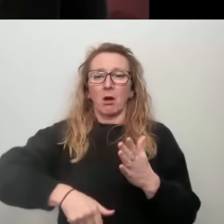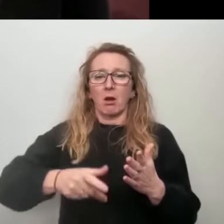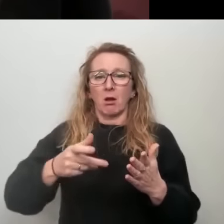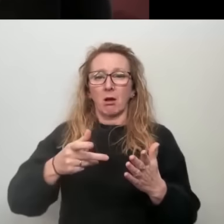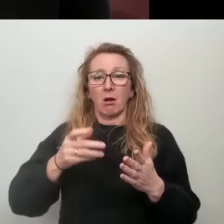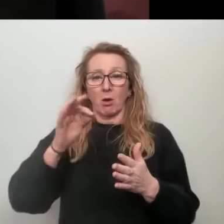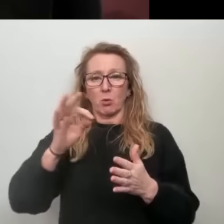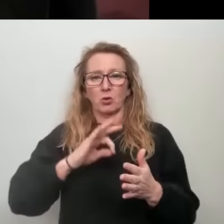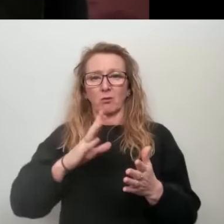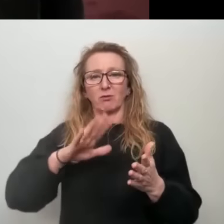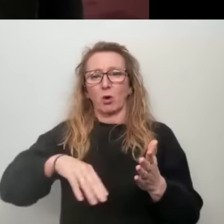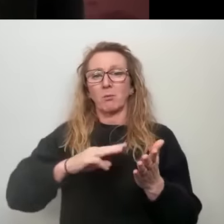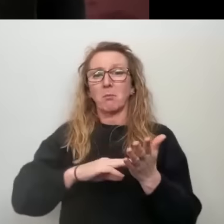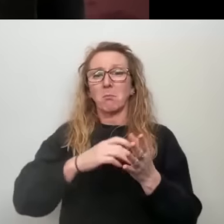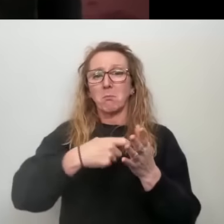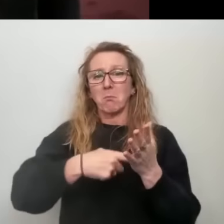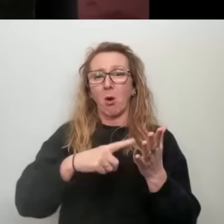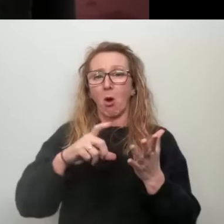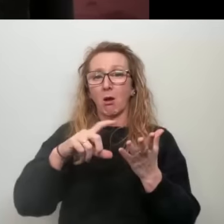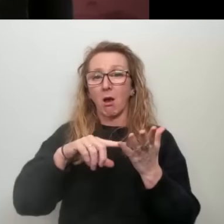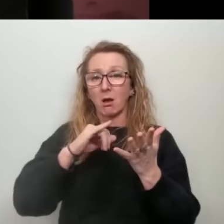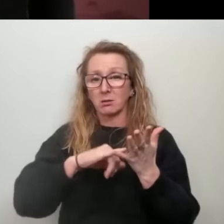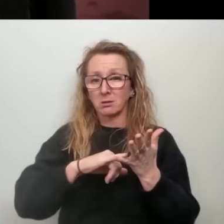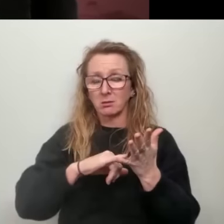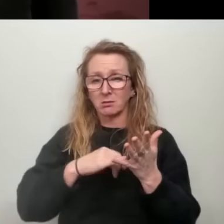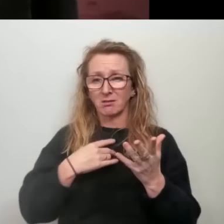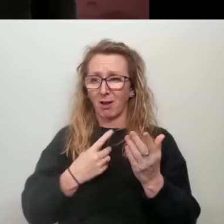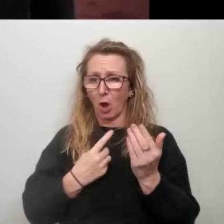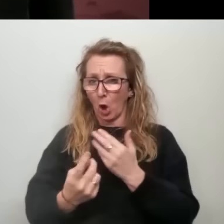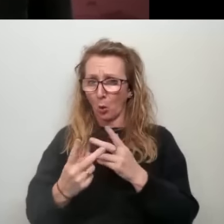who asks, "Was this the only iron bridge in progress at the